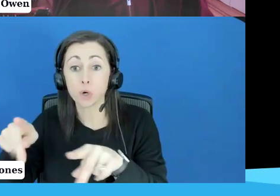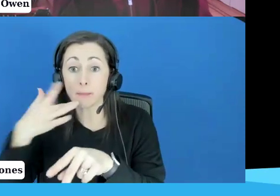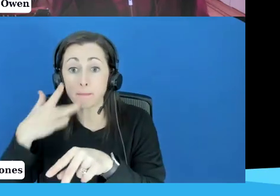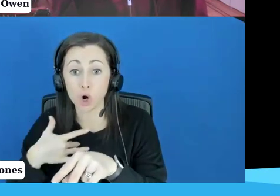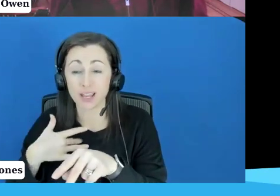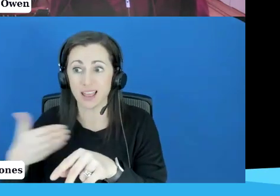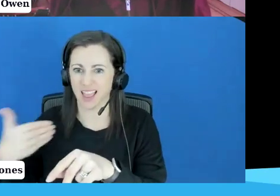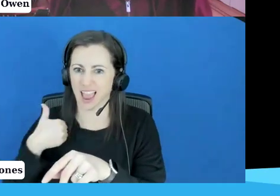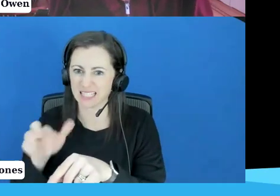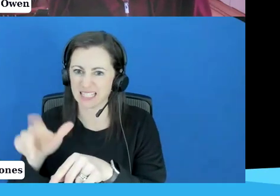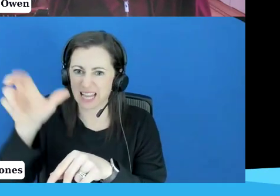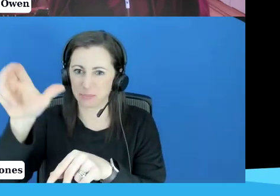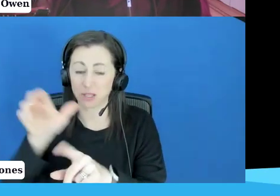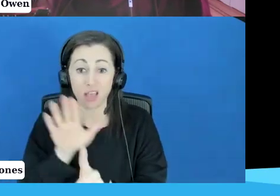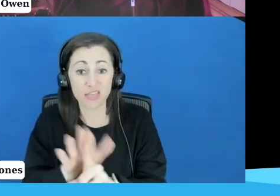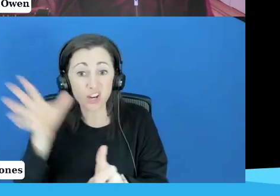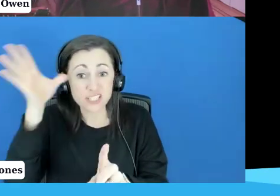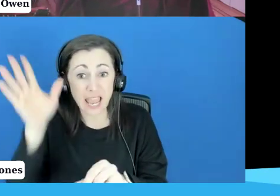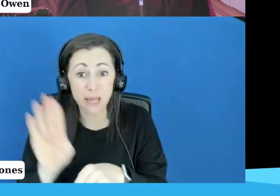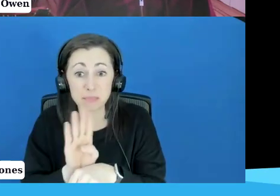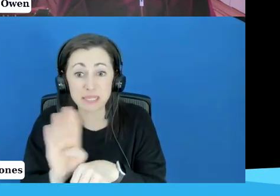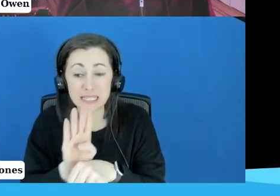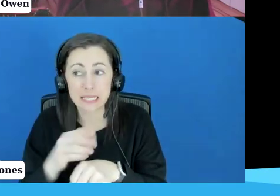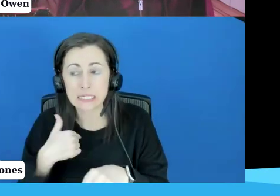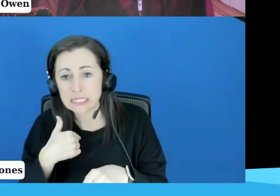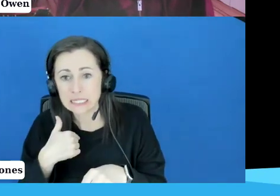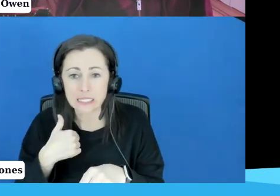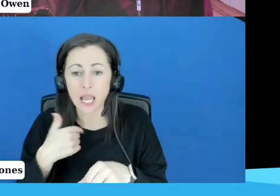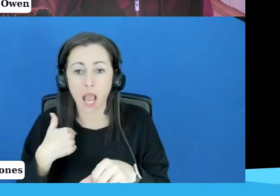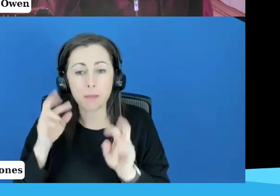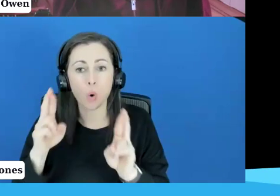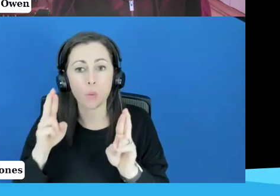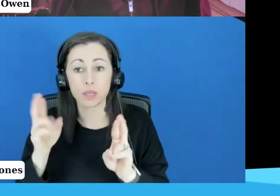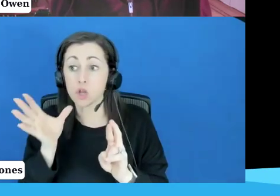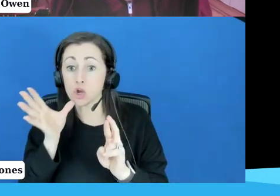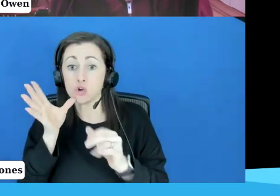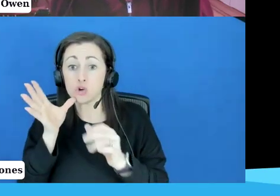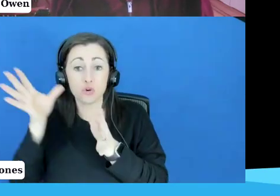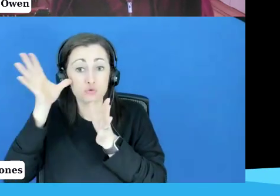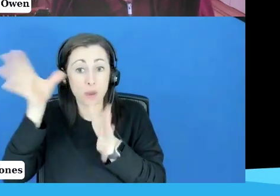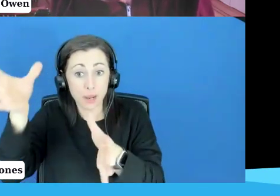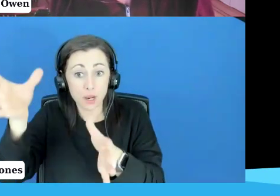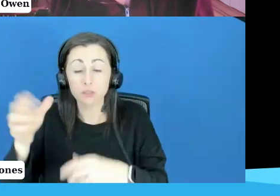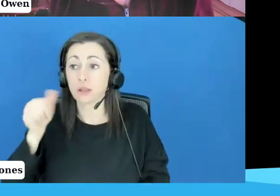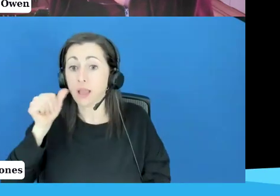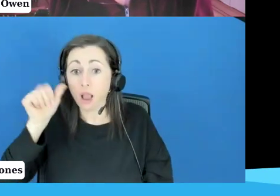I'm hoping that by that time they have grandparents or aunties or bonus,